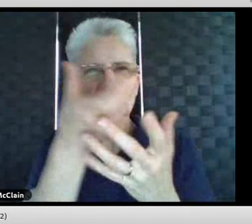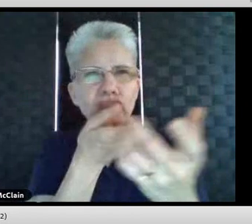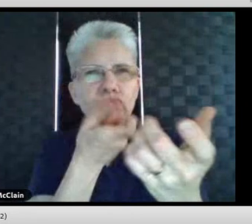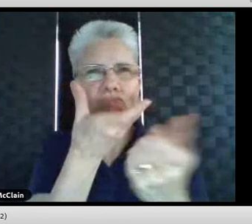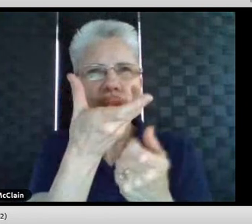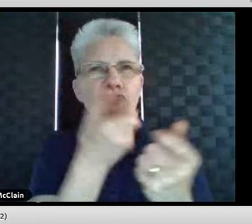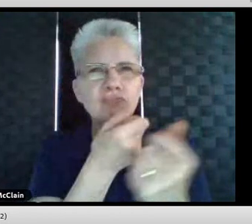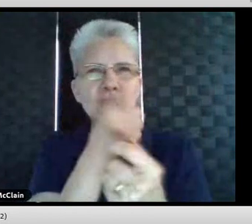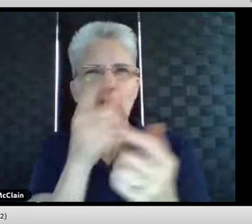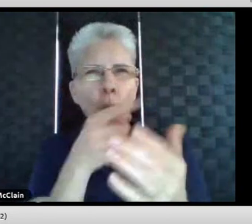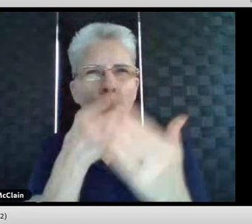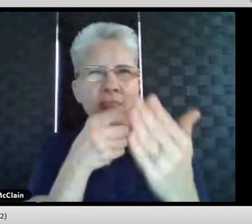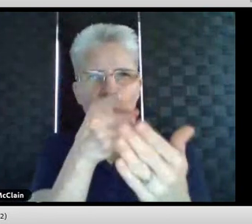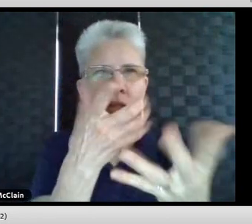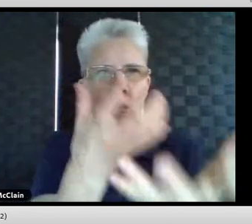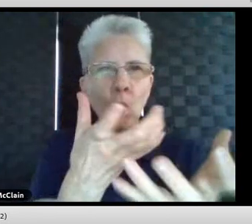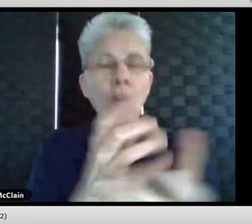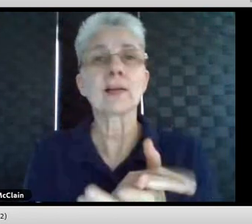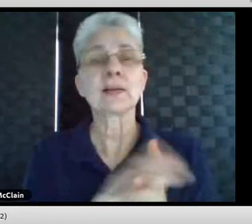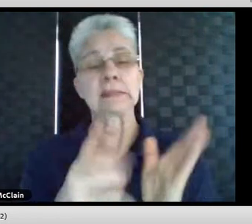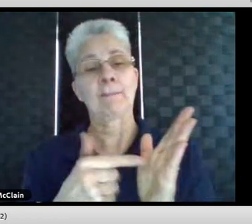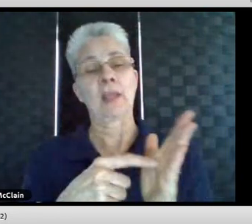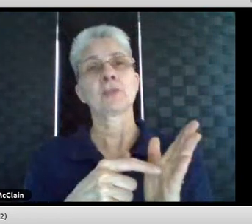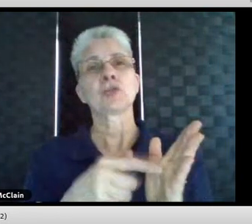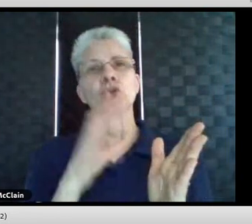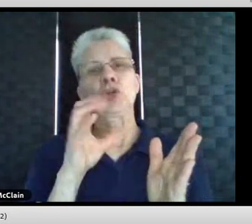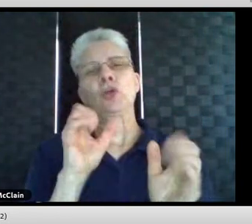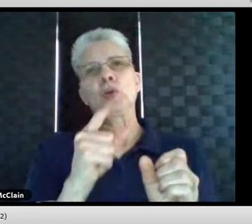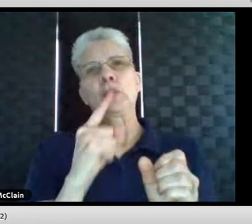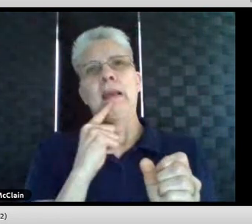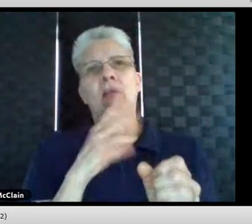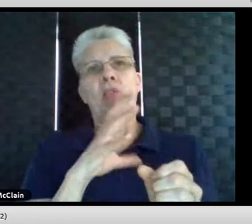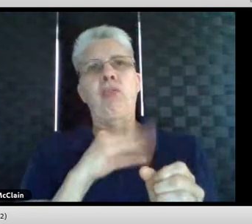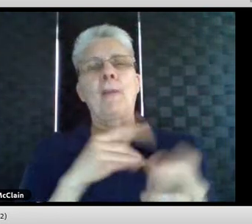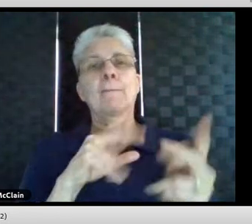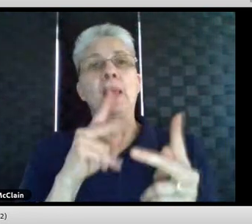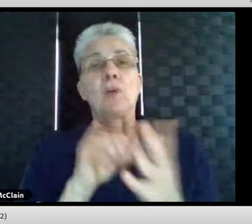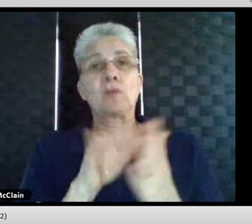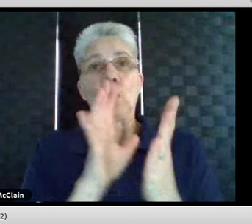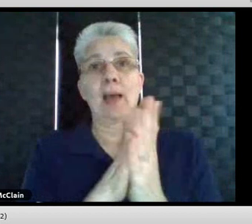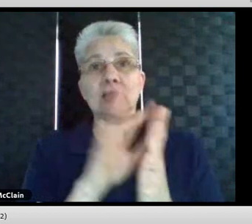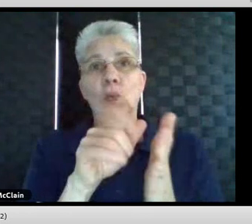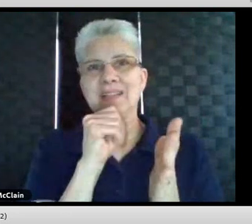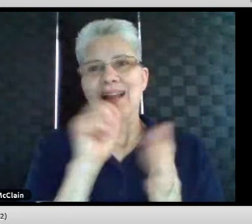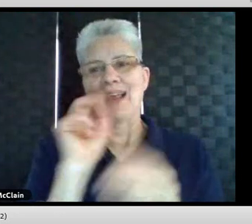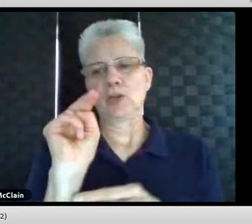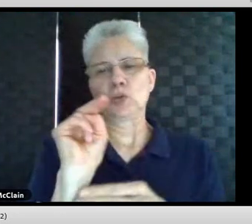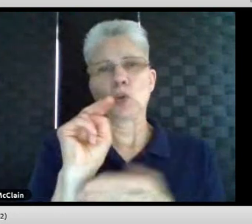The other thing is, sometimes you can put people off if you ask a question that's not neutral, and what do I mean by that?